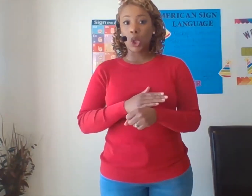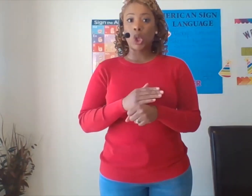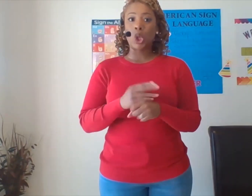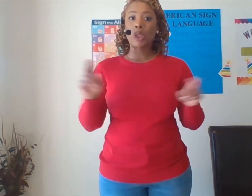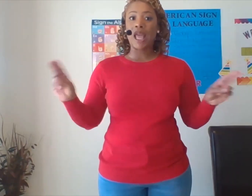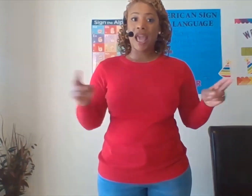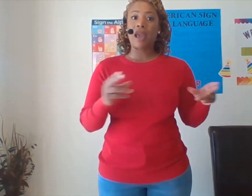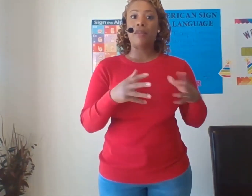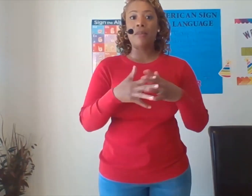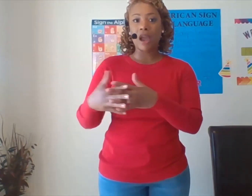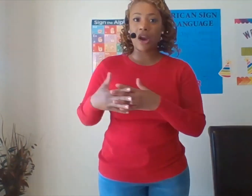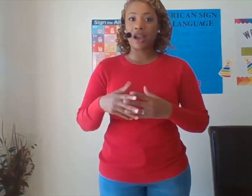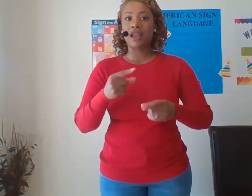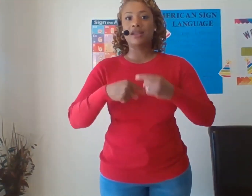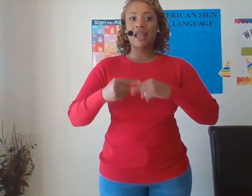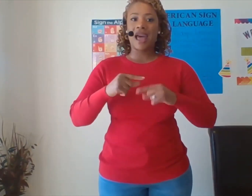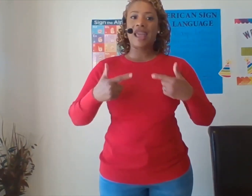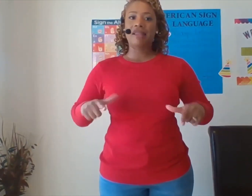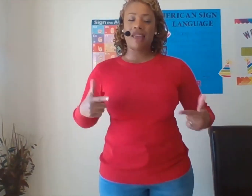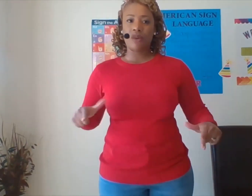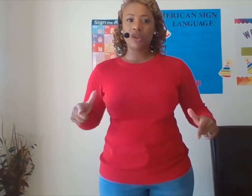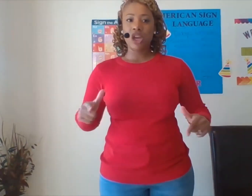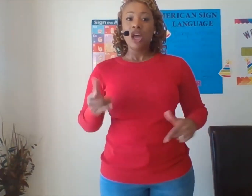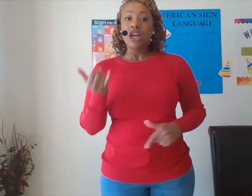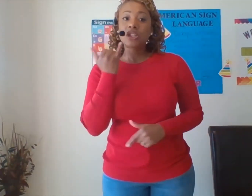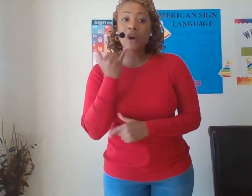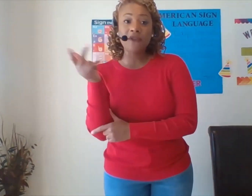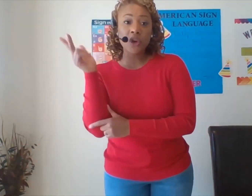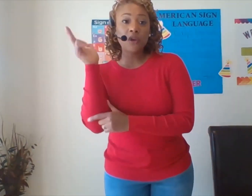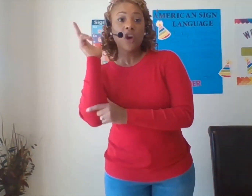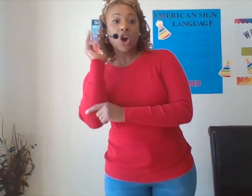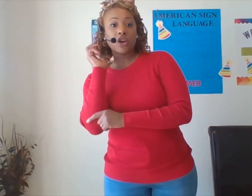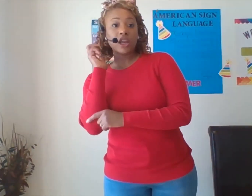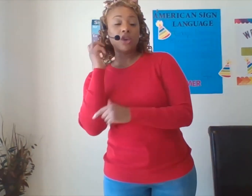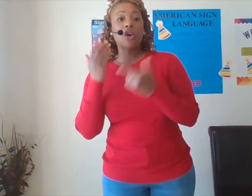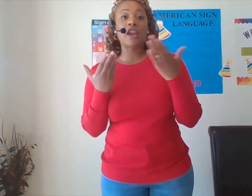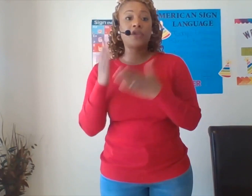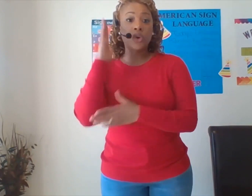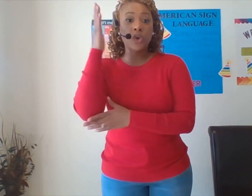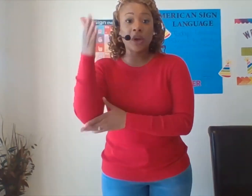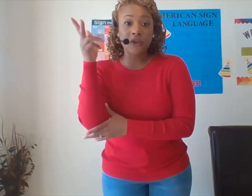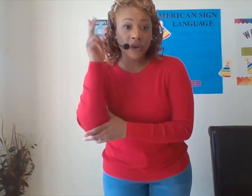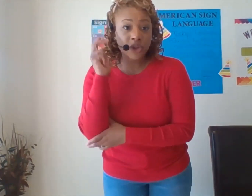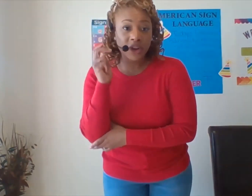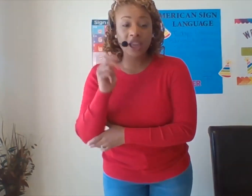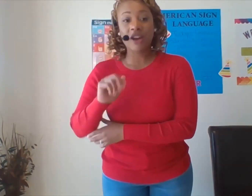name American sign language so if you've heard it or if you in the future hear